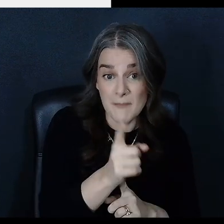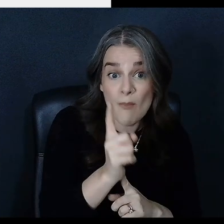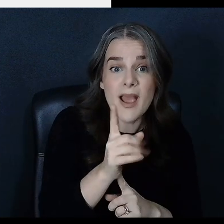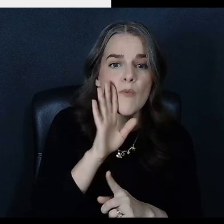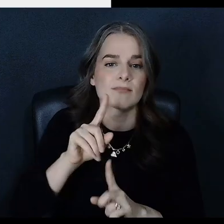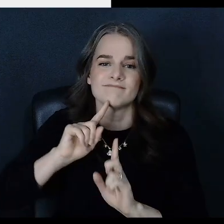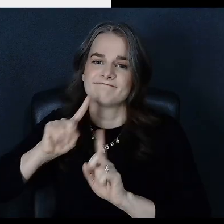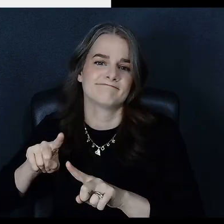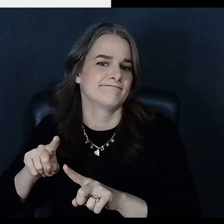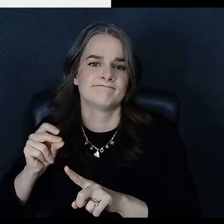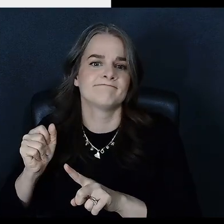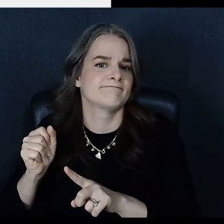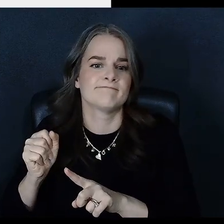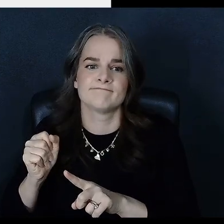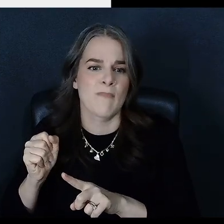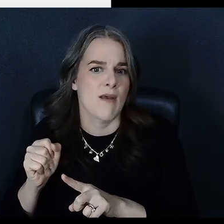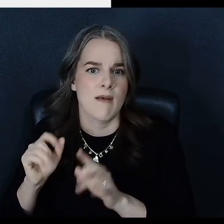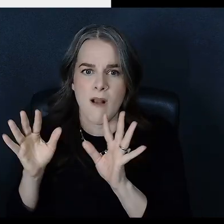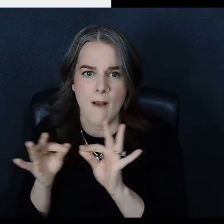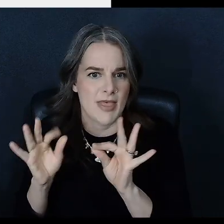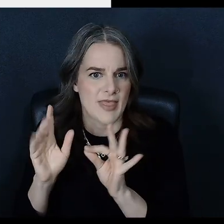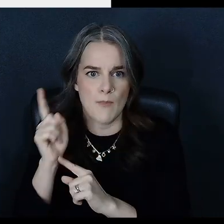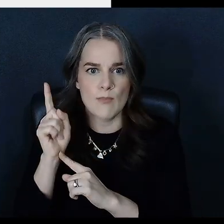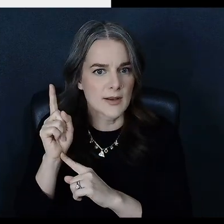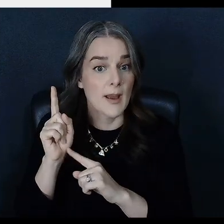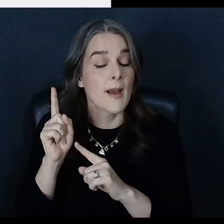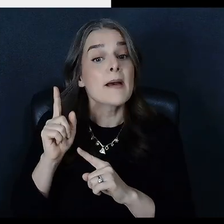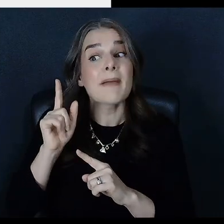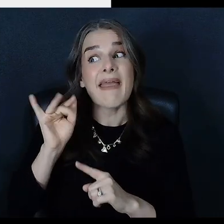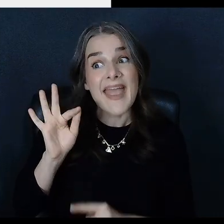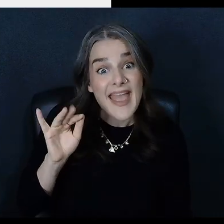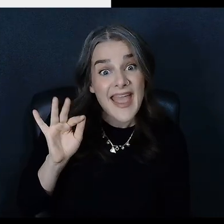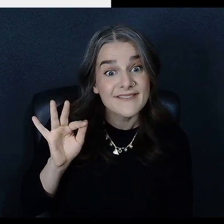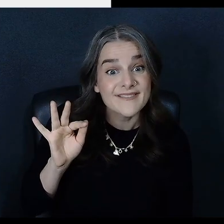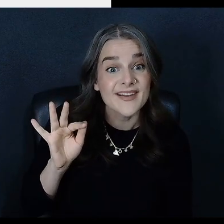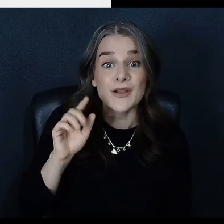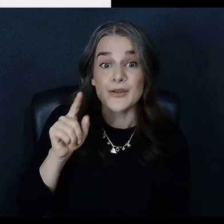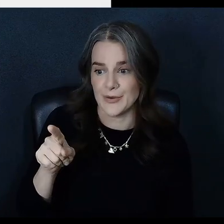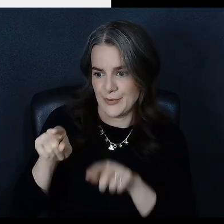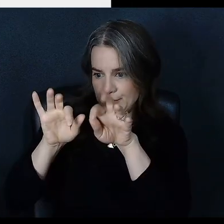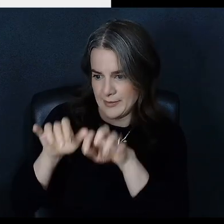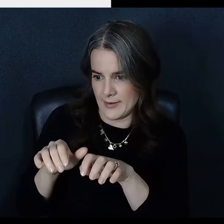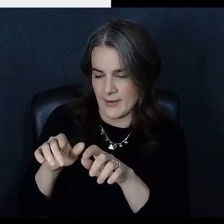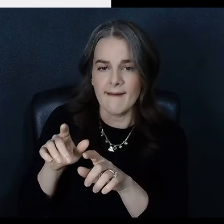posts and it's about something I know we're going to talk about, I'm going to hold off and I'll talk about your comment then. But I wanted to put that out there